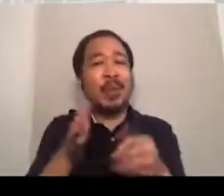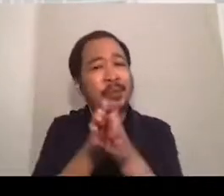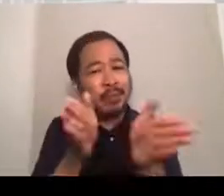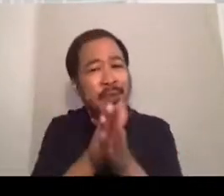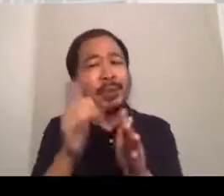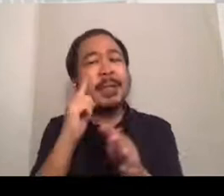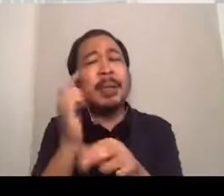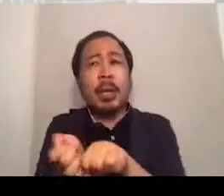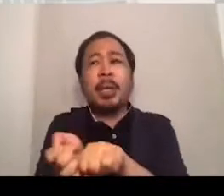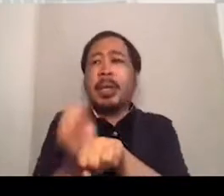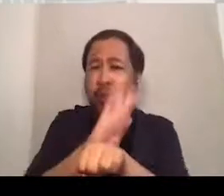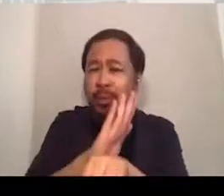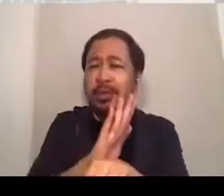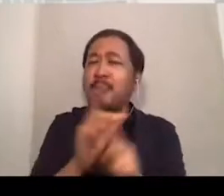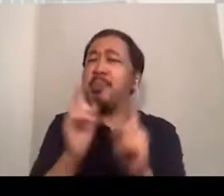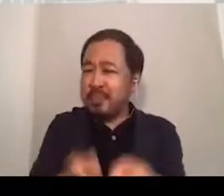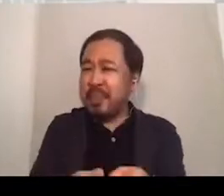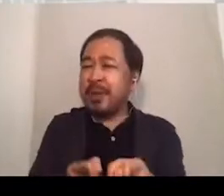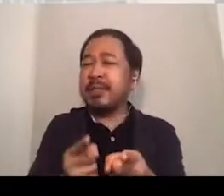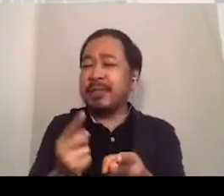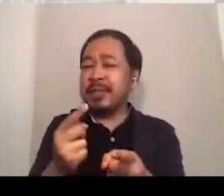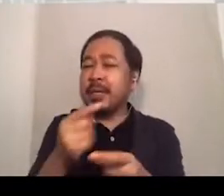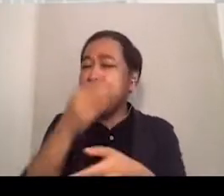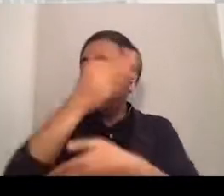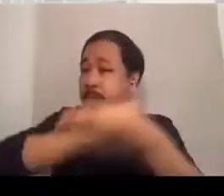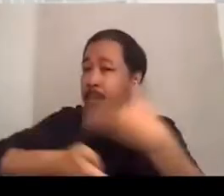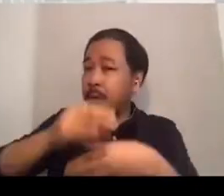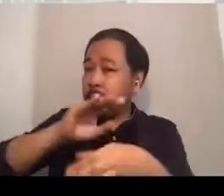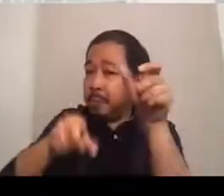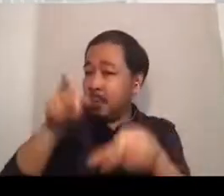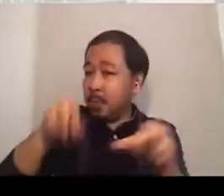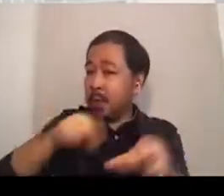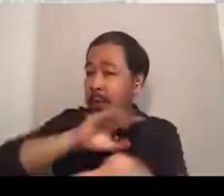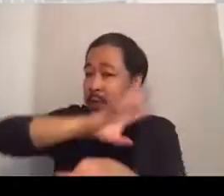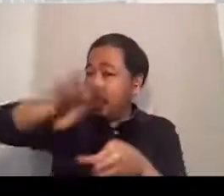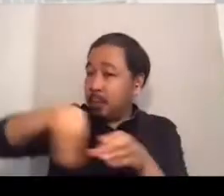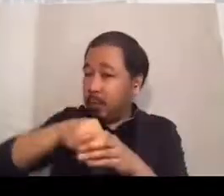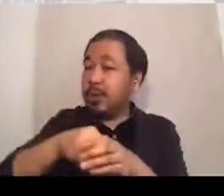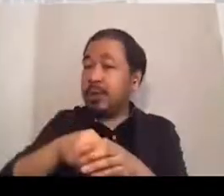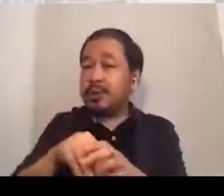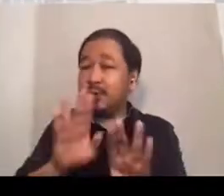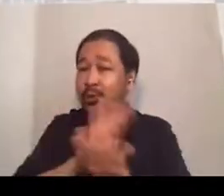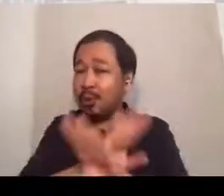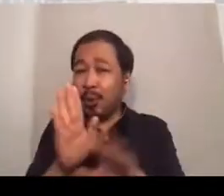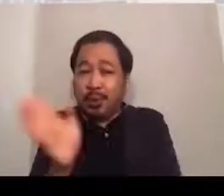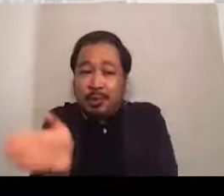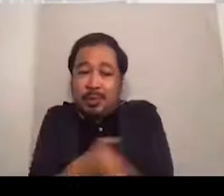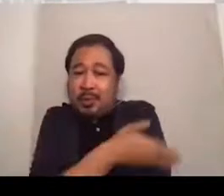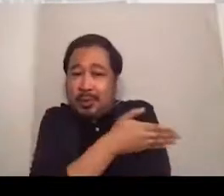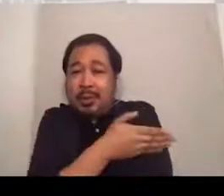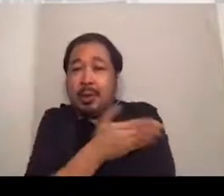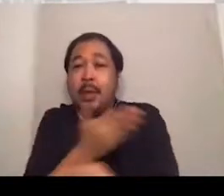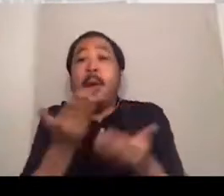and make sure it is an absolute foundation for this building back better that is becoming the new mantra.